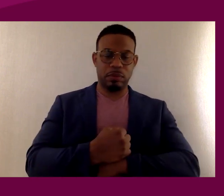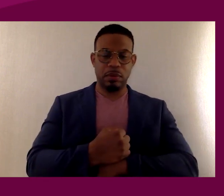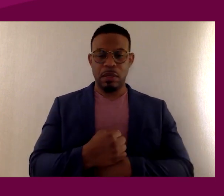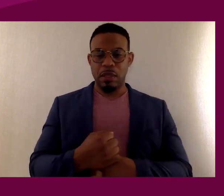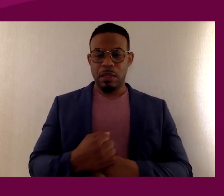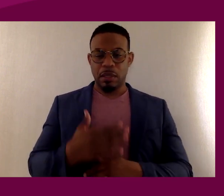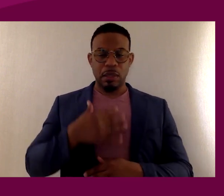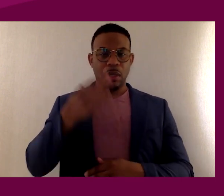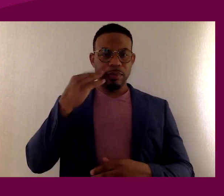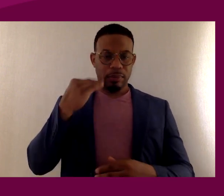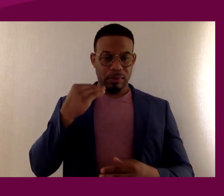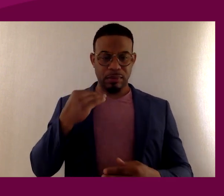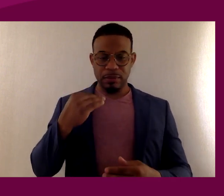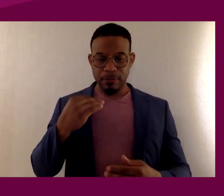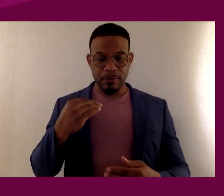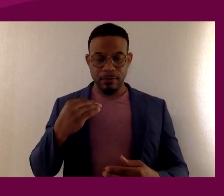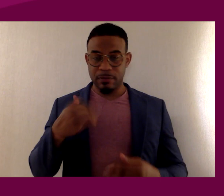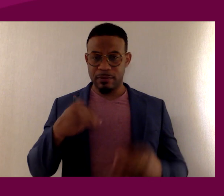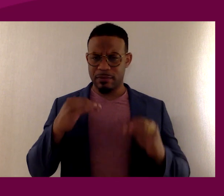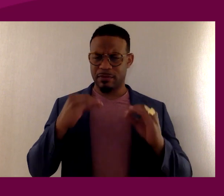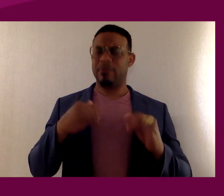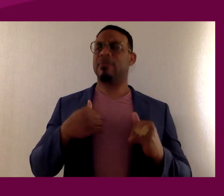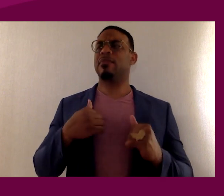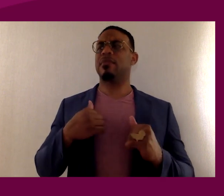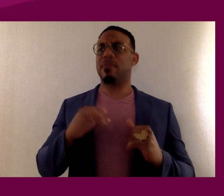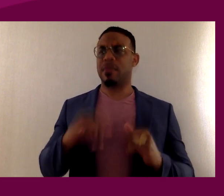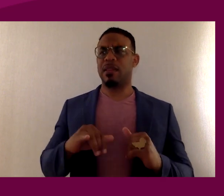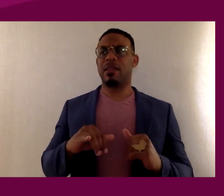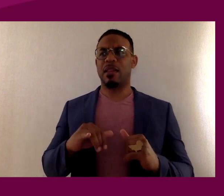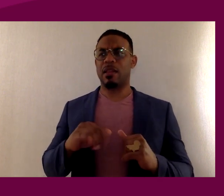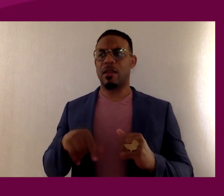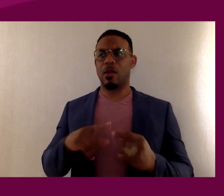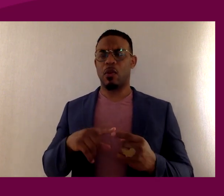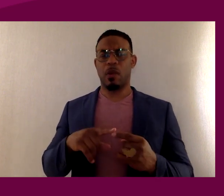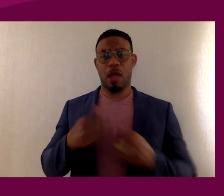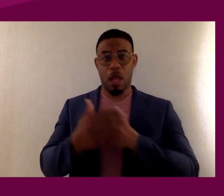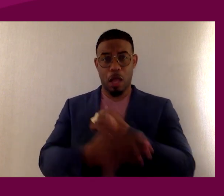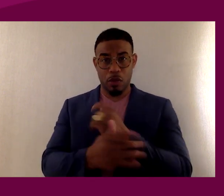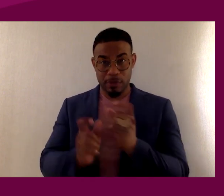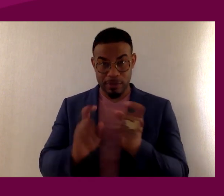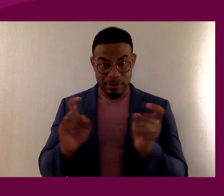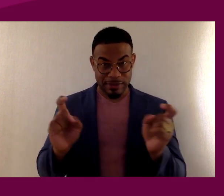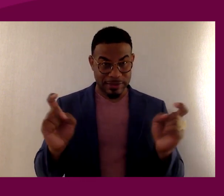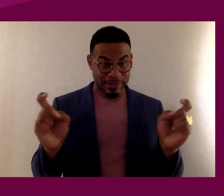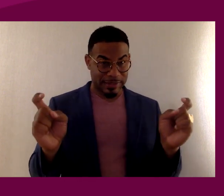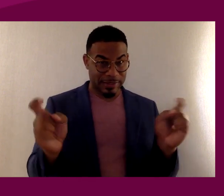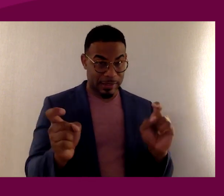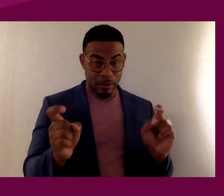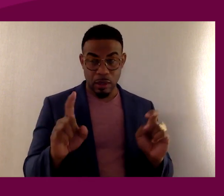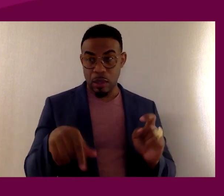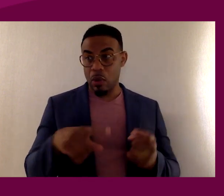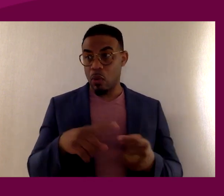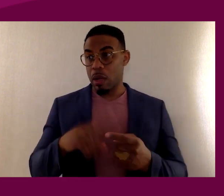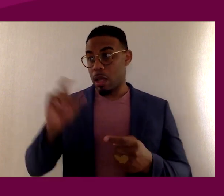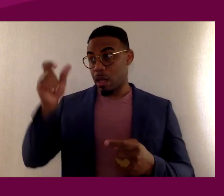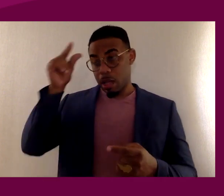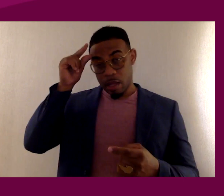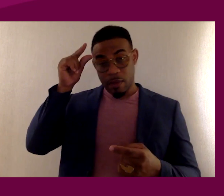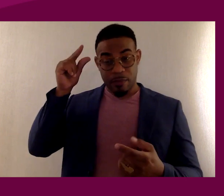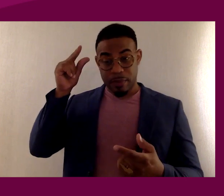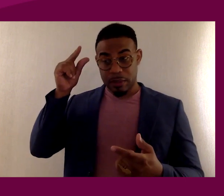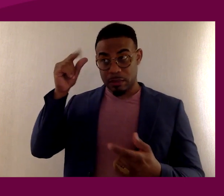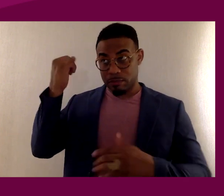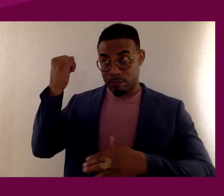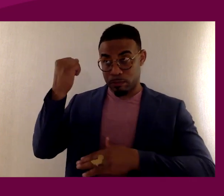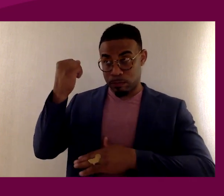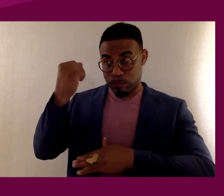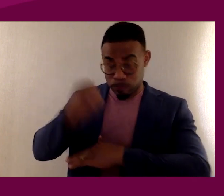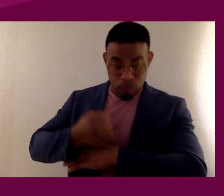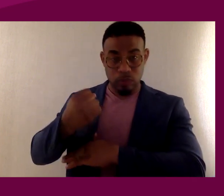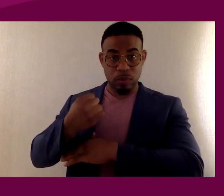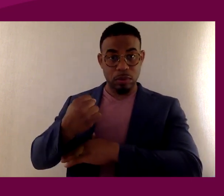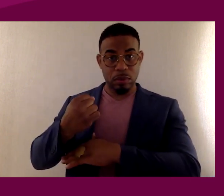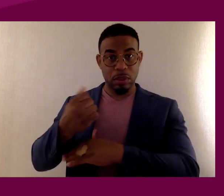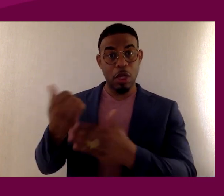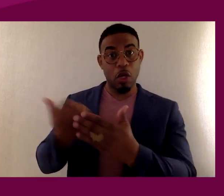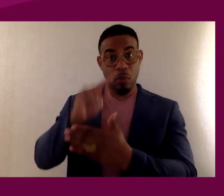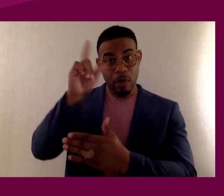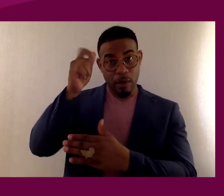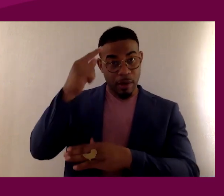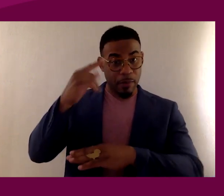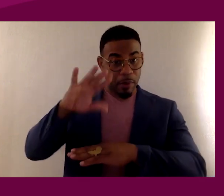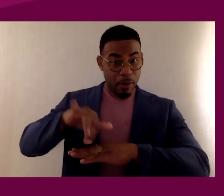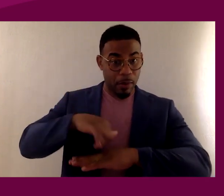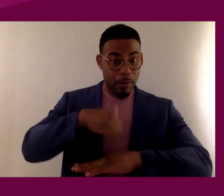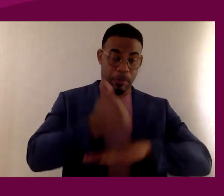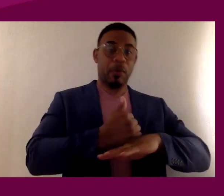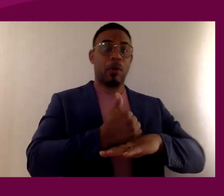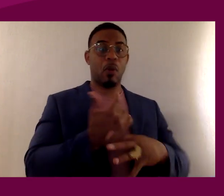Union. And my experiences had taught me that when countries change, when the government falls and a